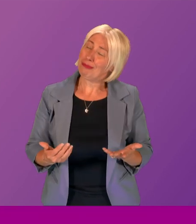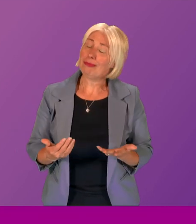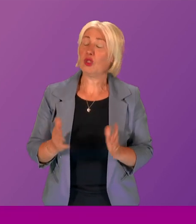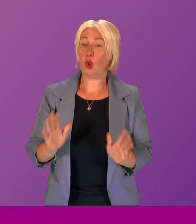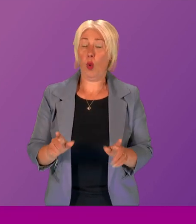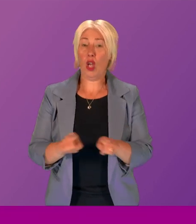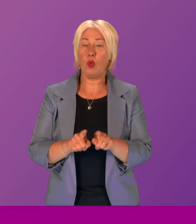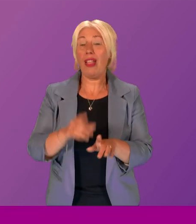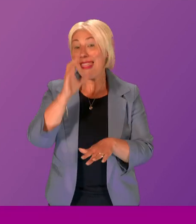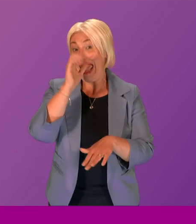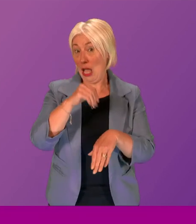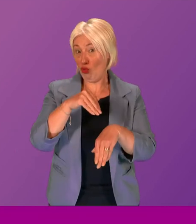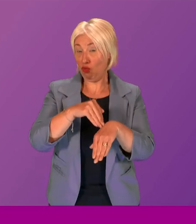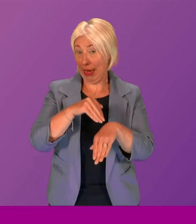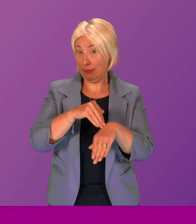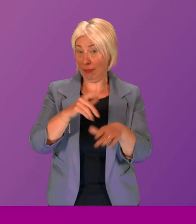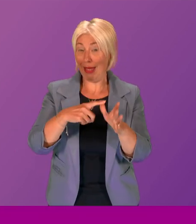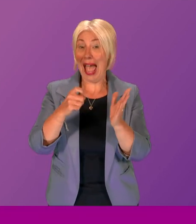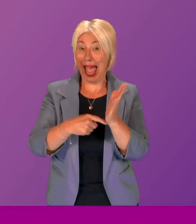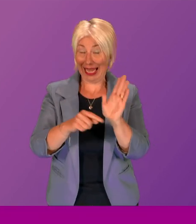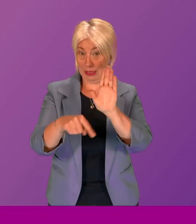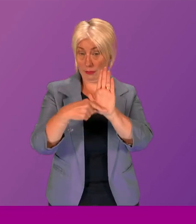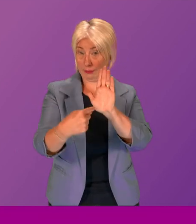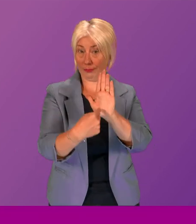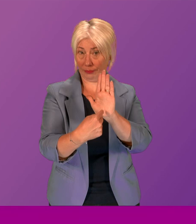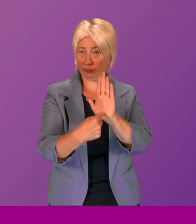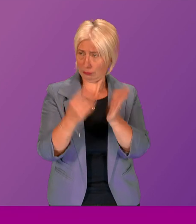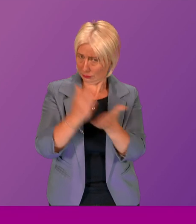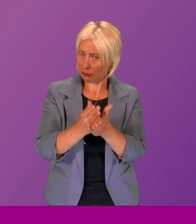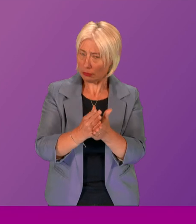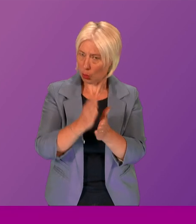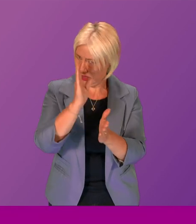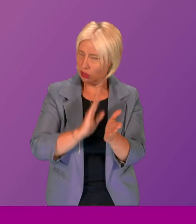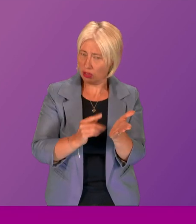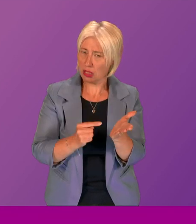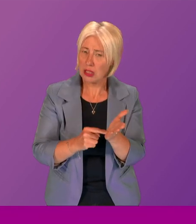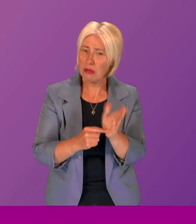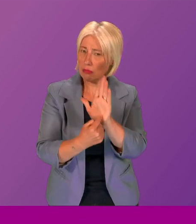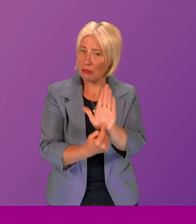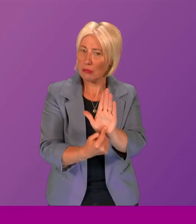In relation to the hate crime act, we of course take seriously what is said by the Scottish Police